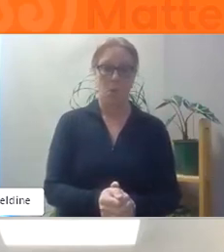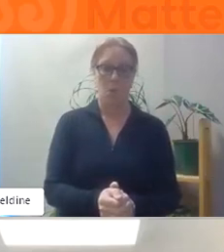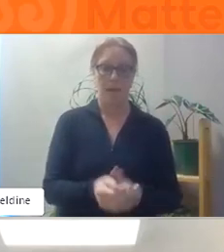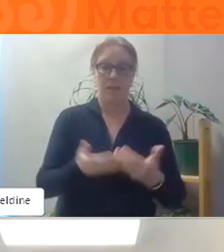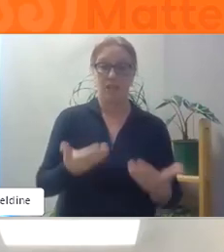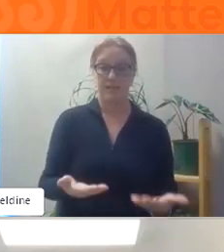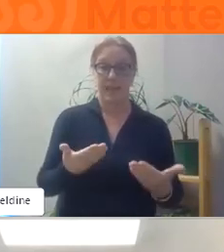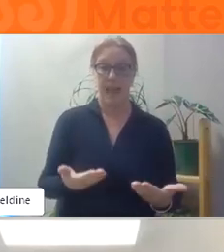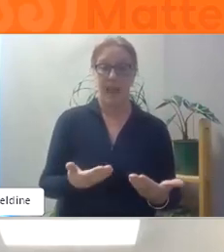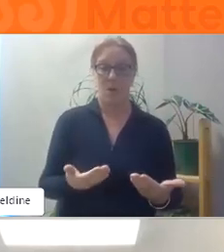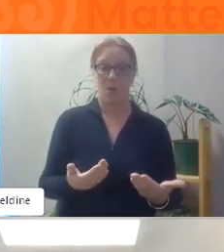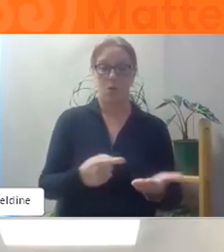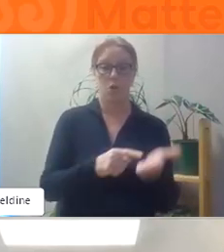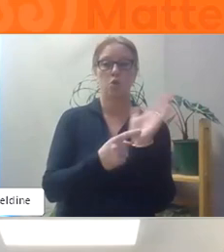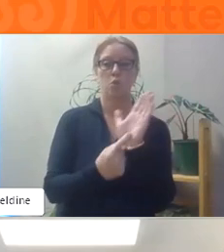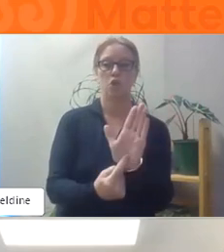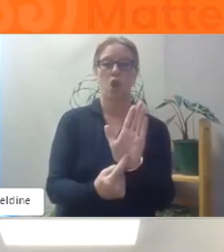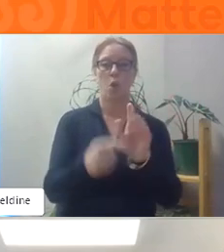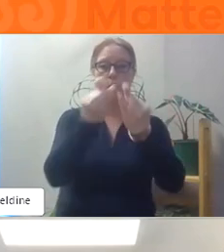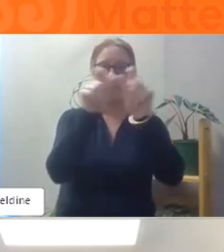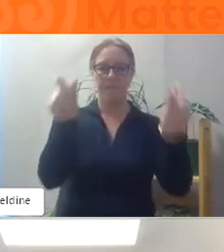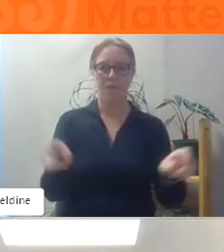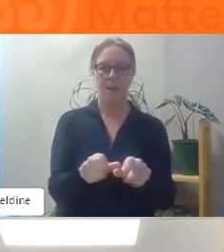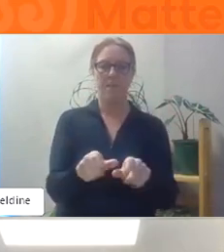the framing on learning Special Education I think is so poignant,